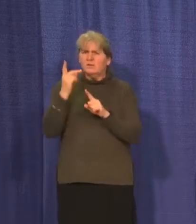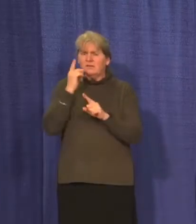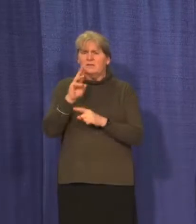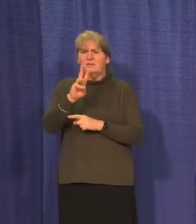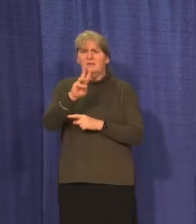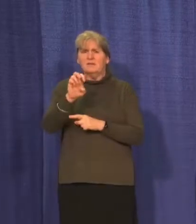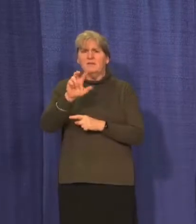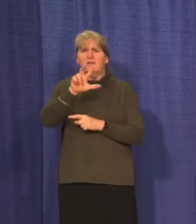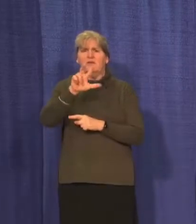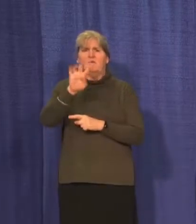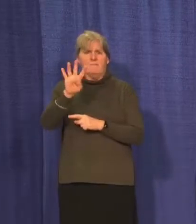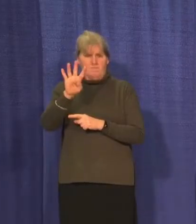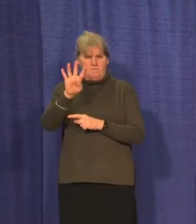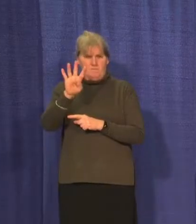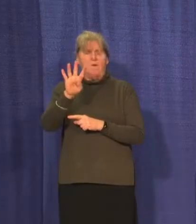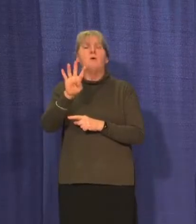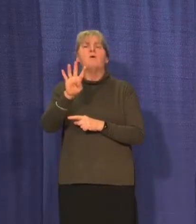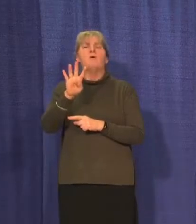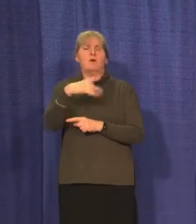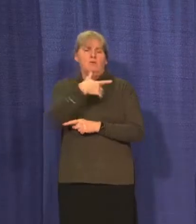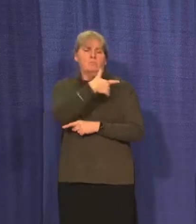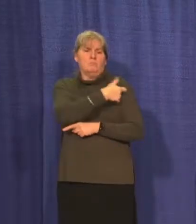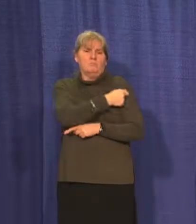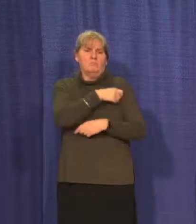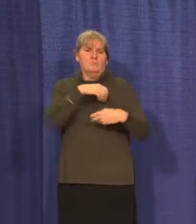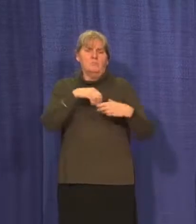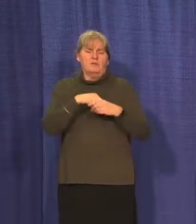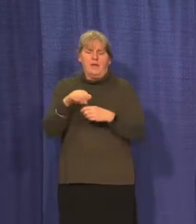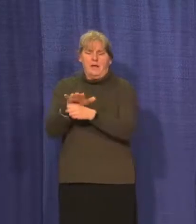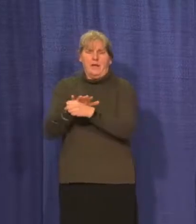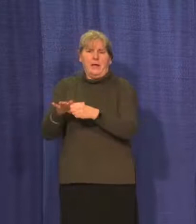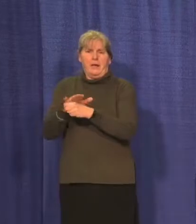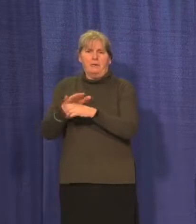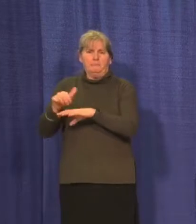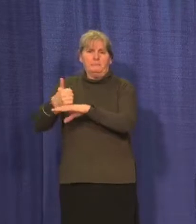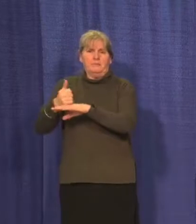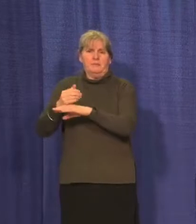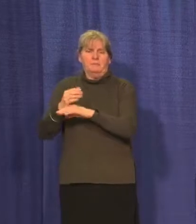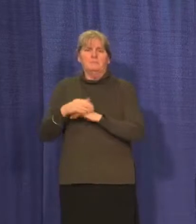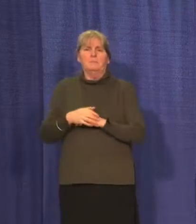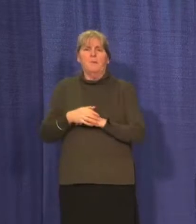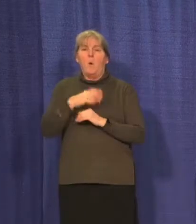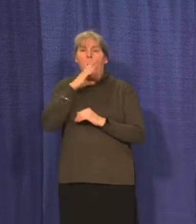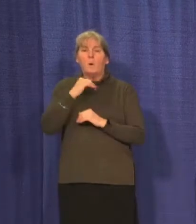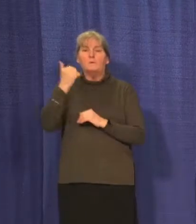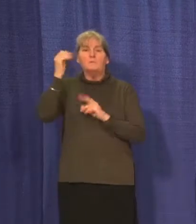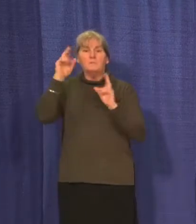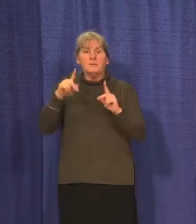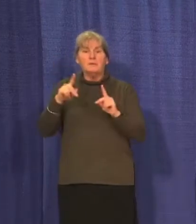And Esau 634 individuals receive the vaccine. The oldest individual to get